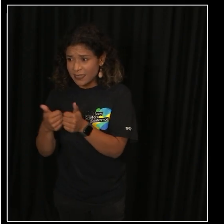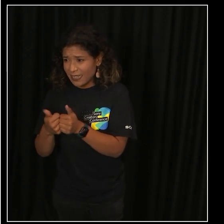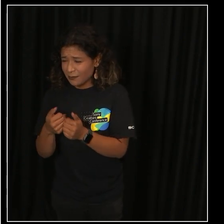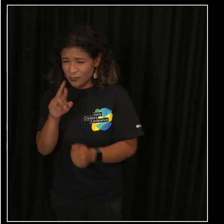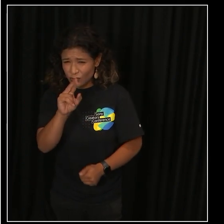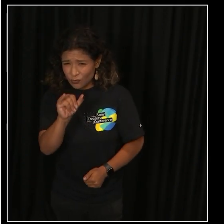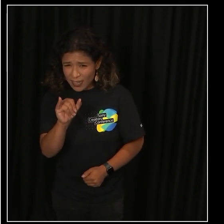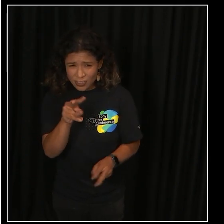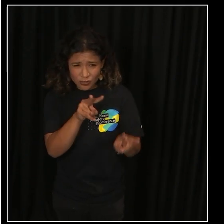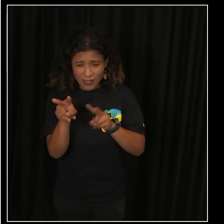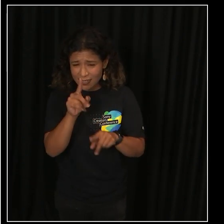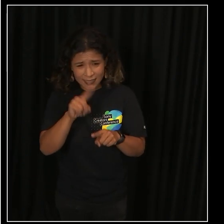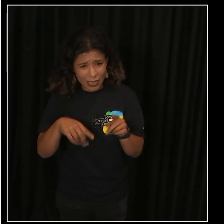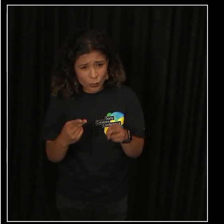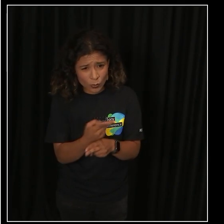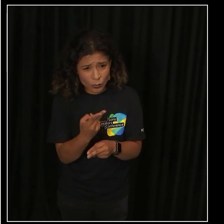at these scales, it's a very useful technique.